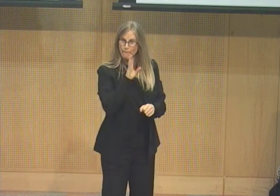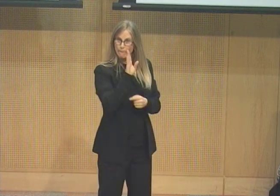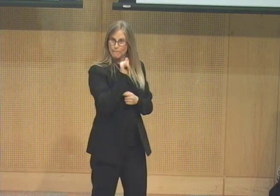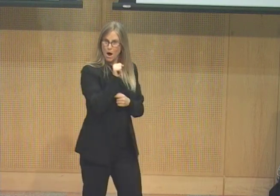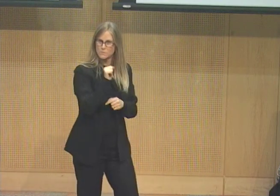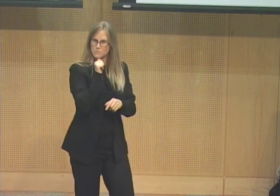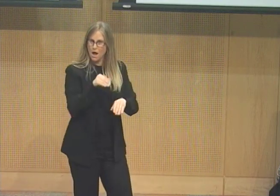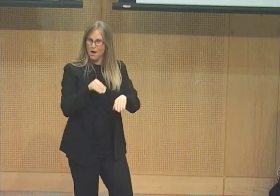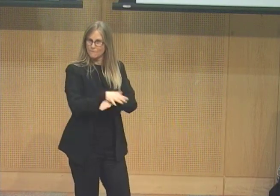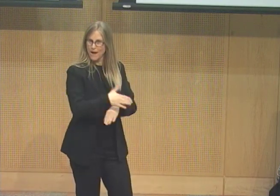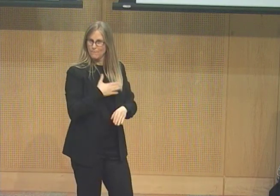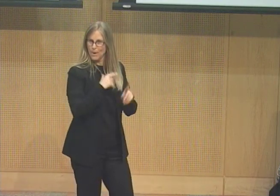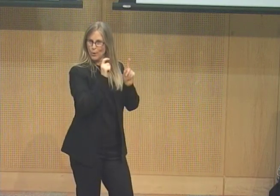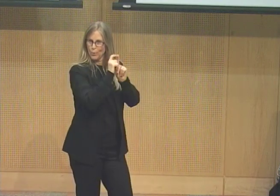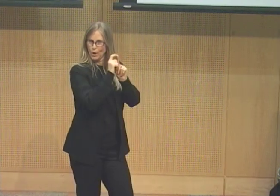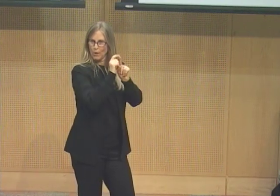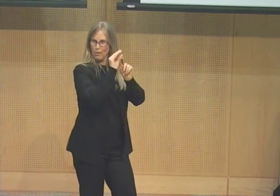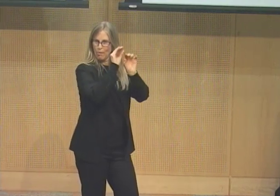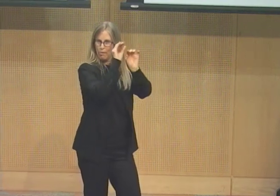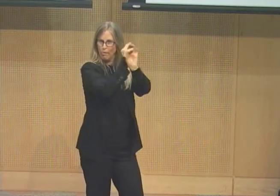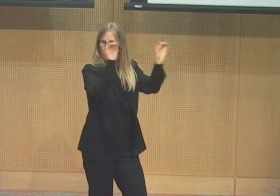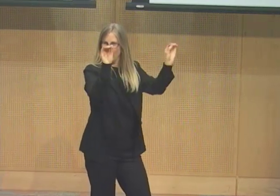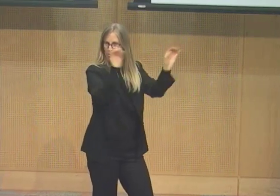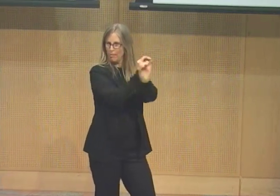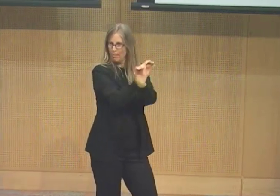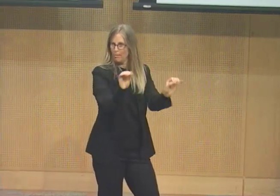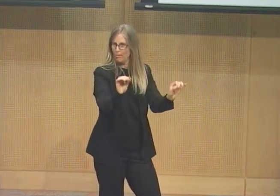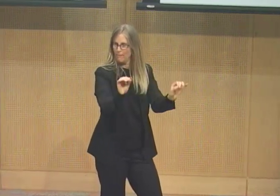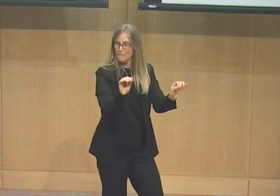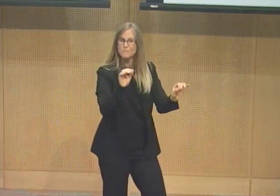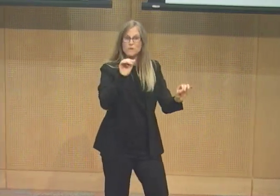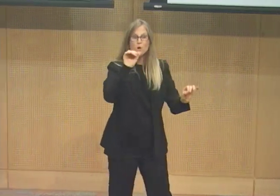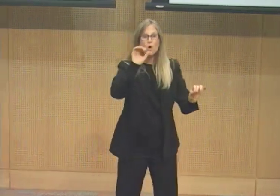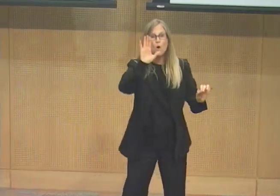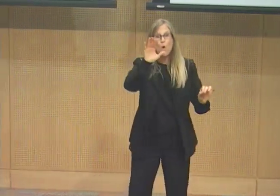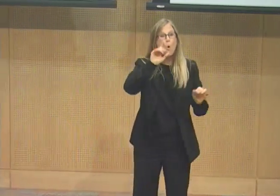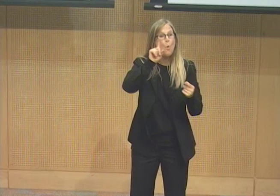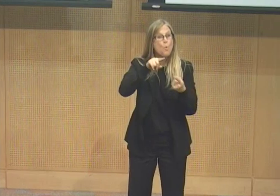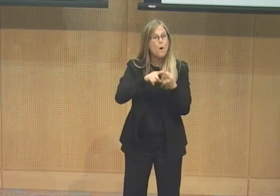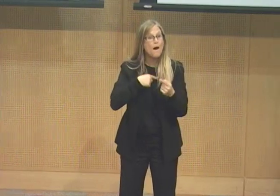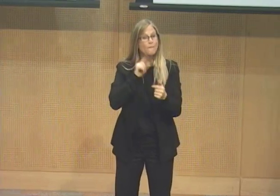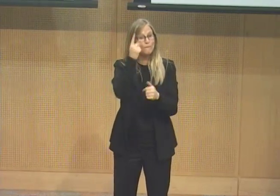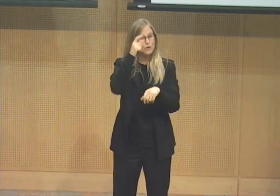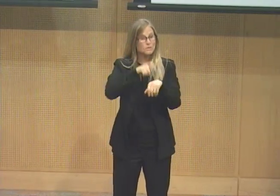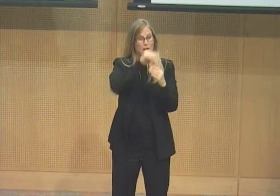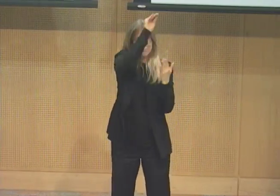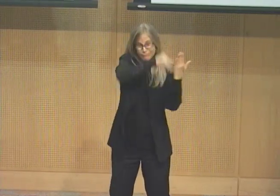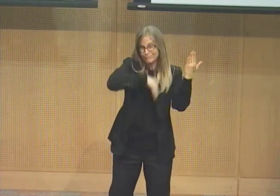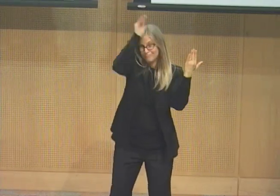but I wanted to make sure that my bias did not influence my analysis of these articles.